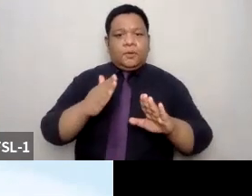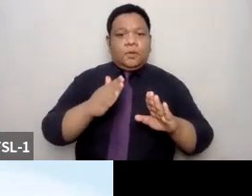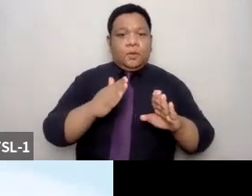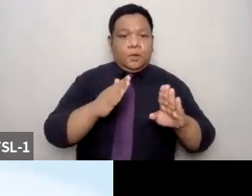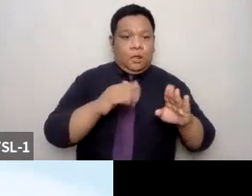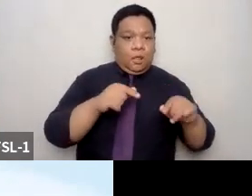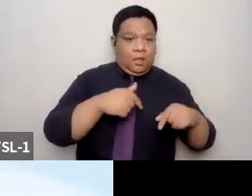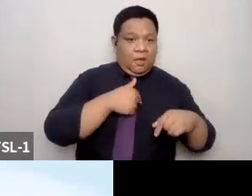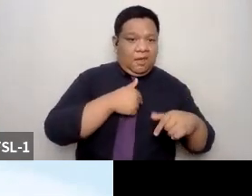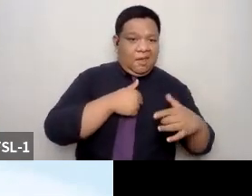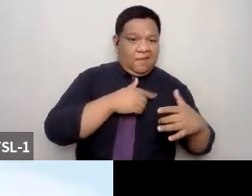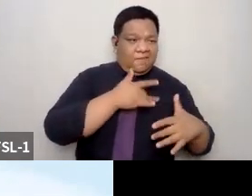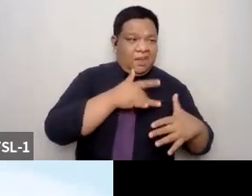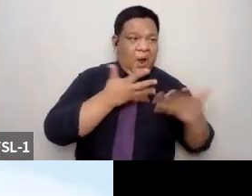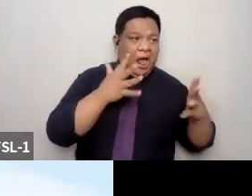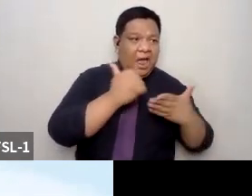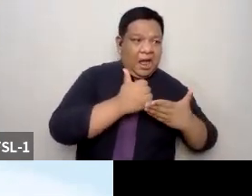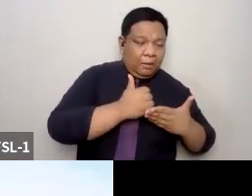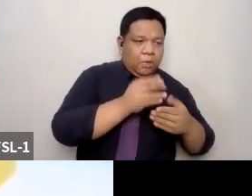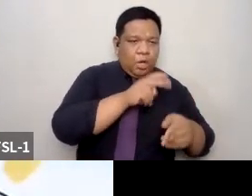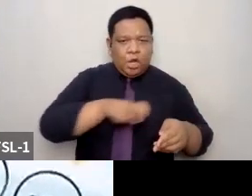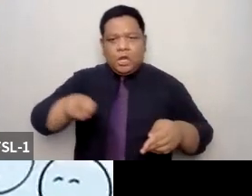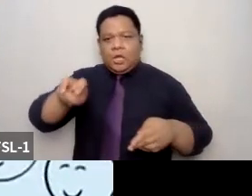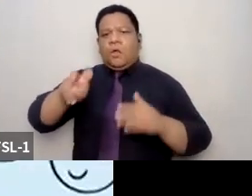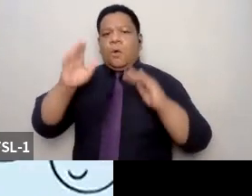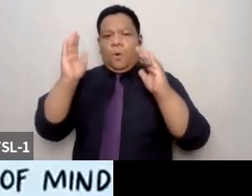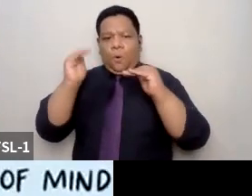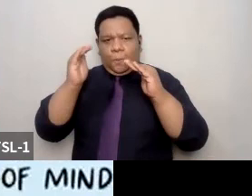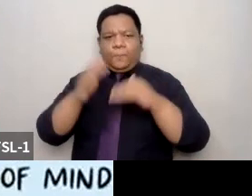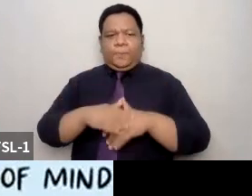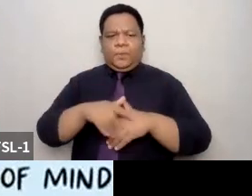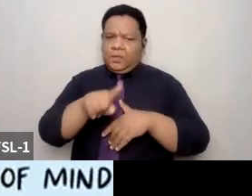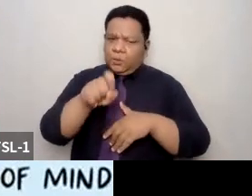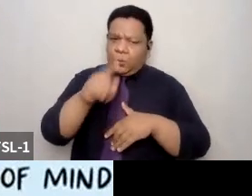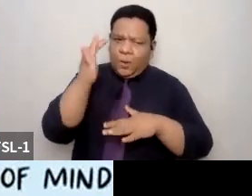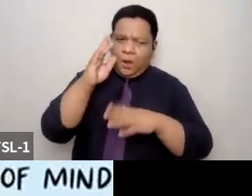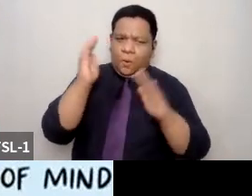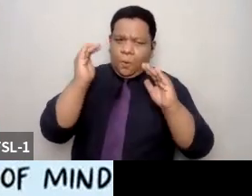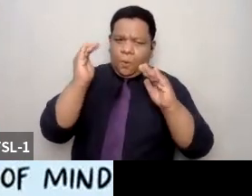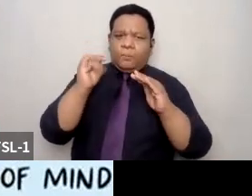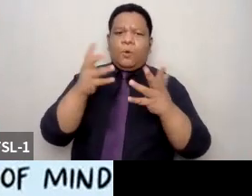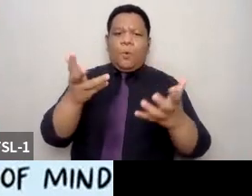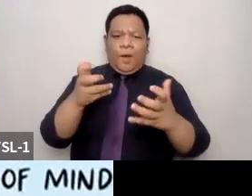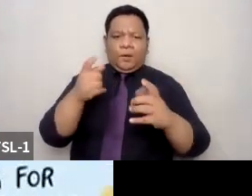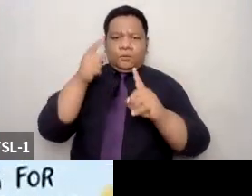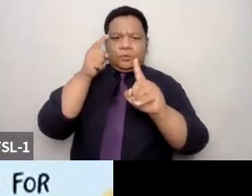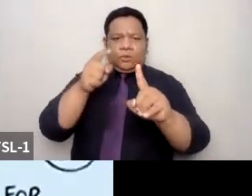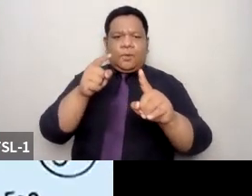So why do you need to be careful? And this is really a shot at getting back for the life we long for.